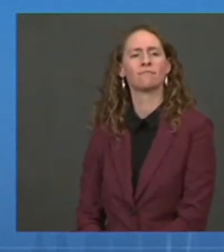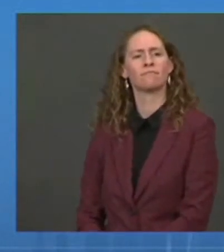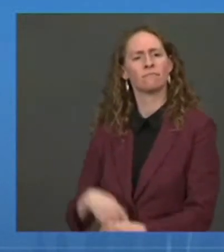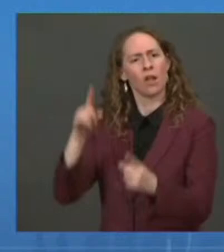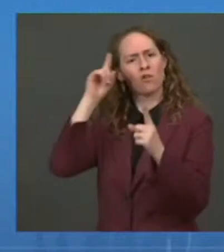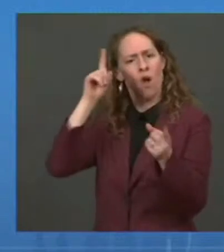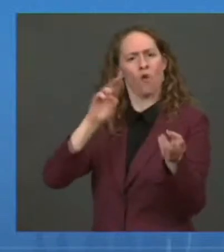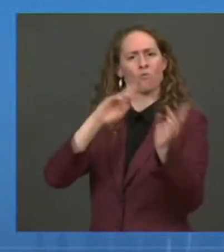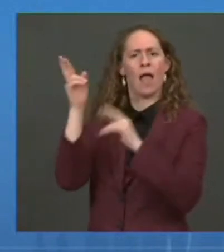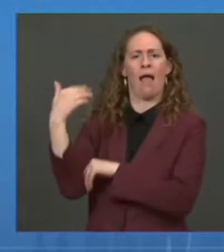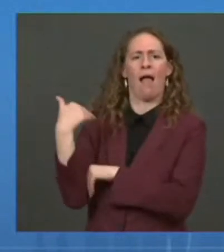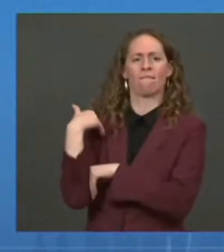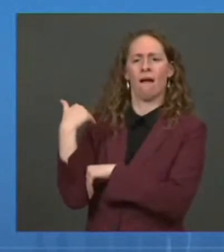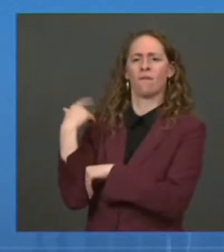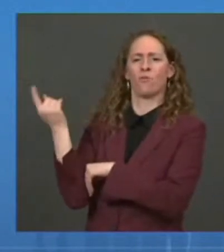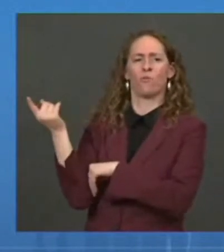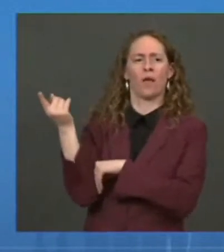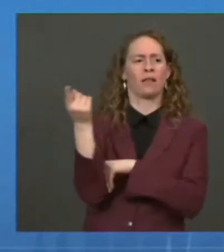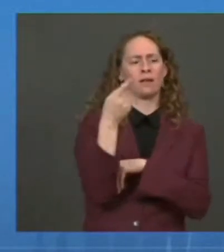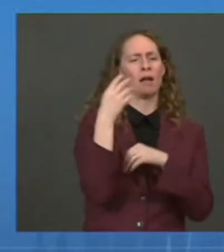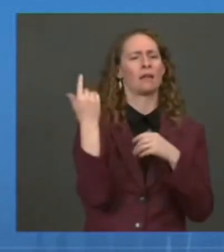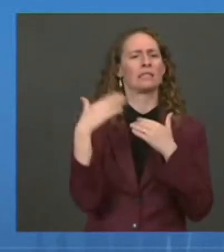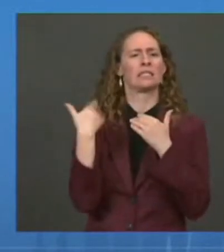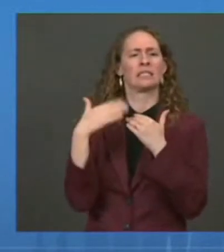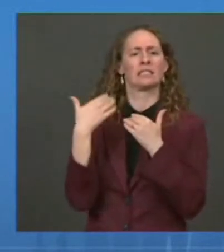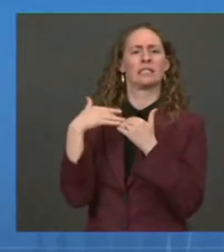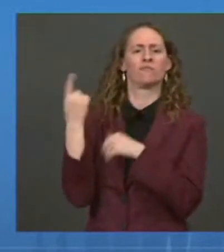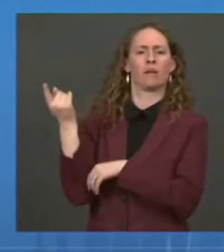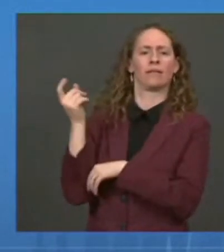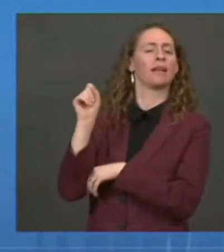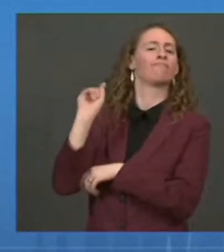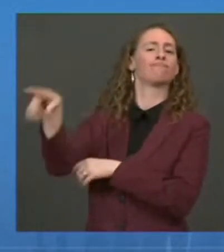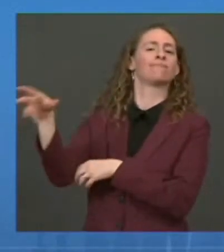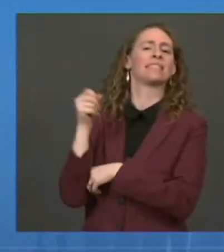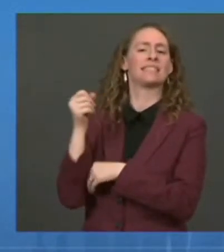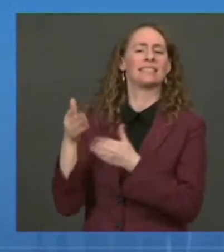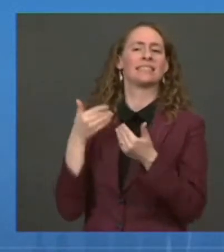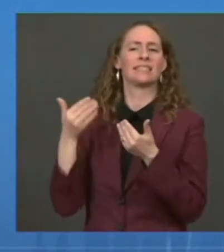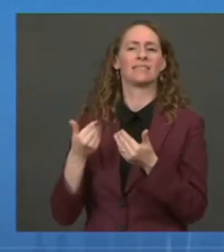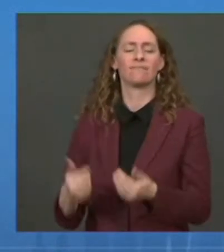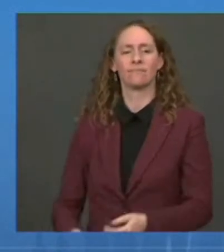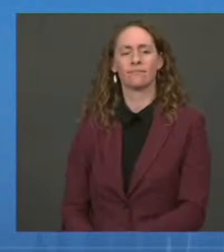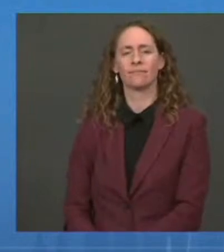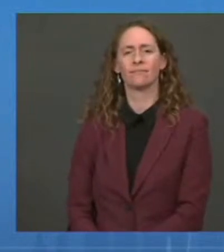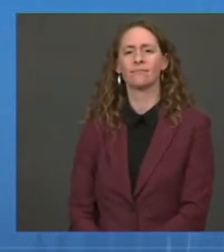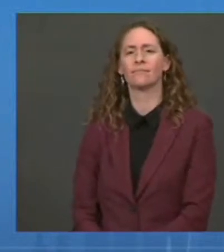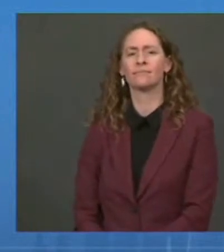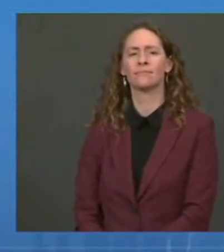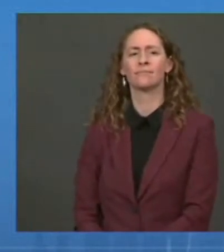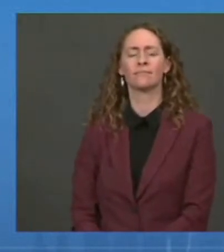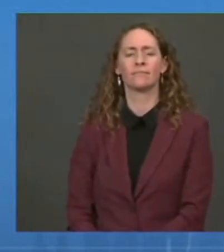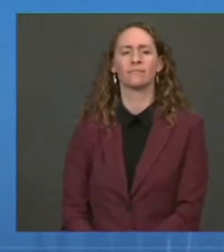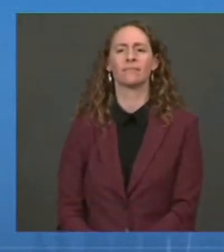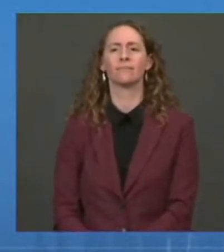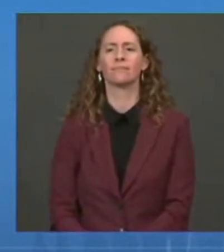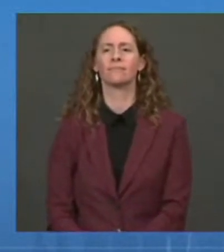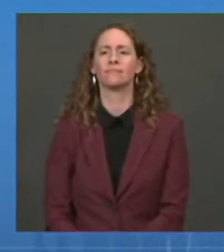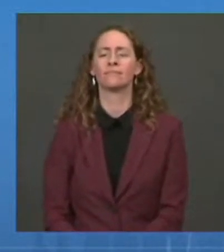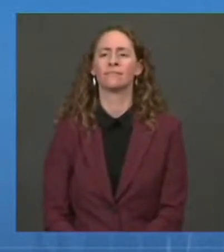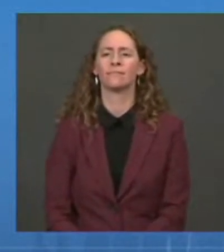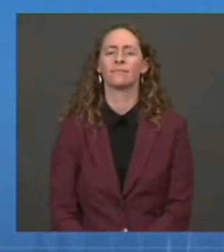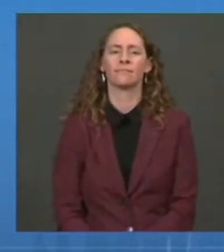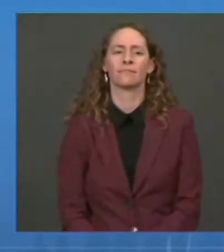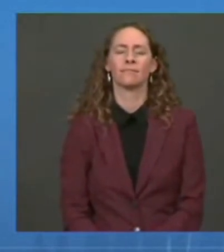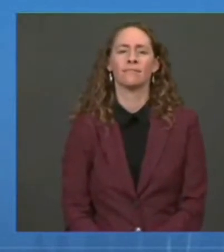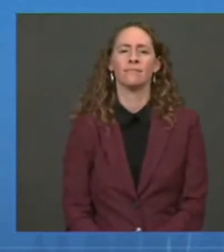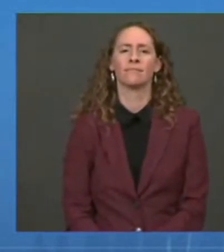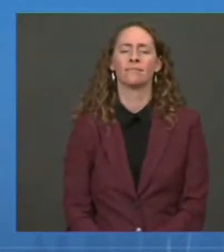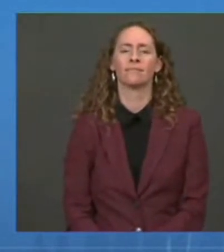WHERE THEY ARE NEEDED AND WHEN